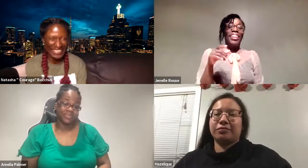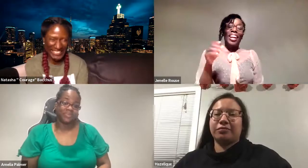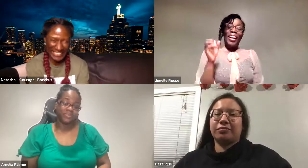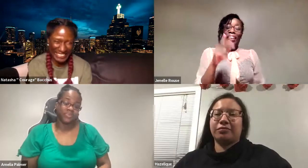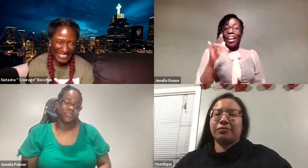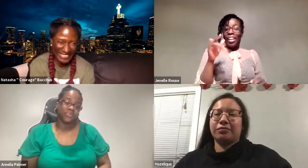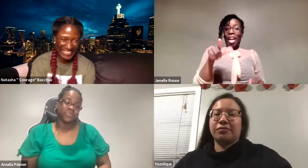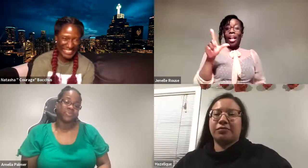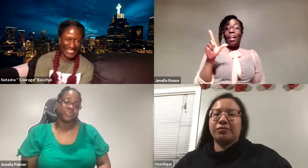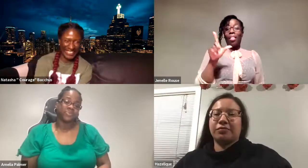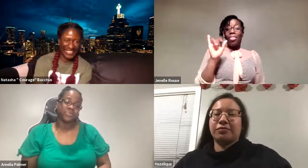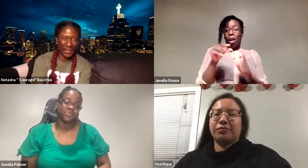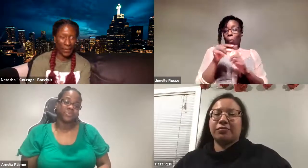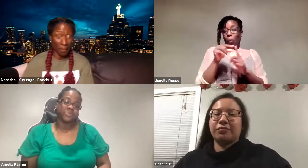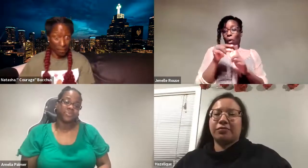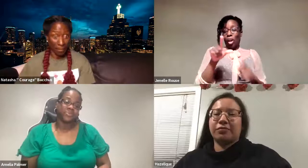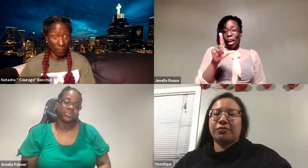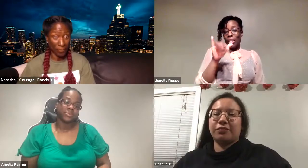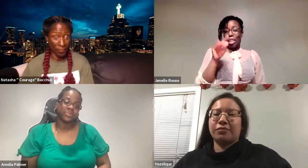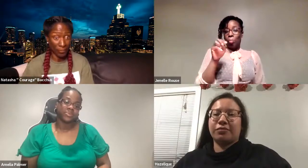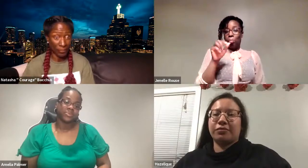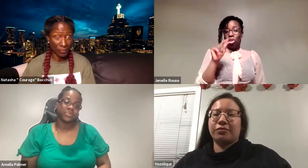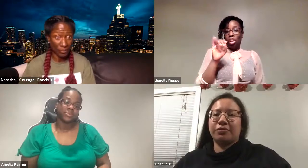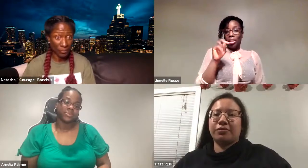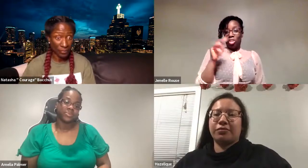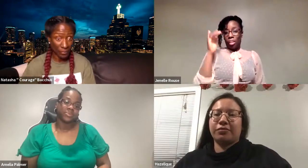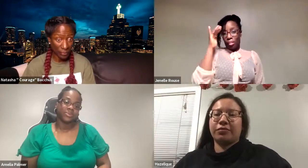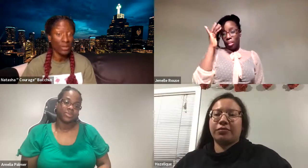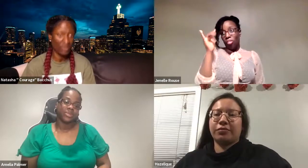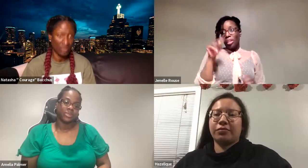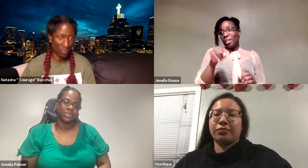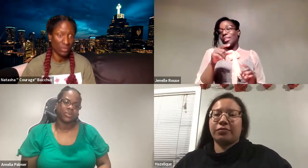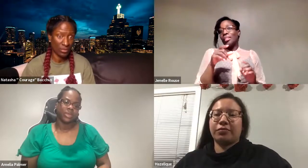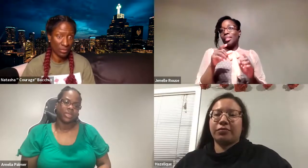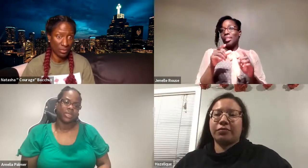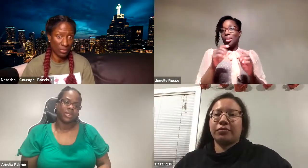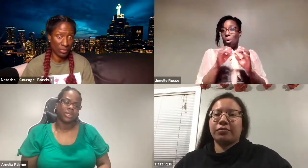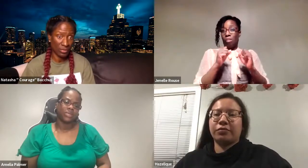and that's i mean that's important - so that word liberation/ i'm